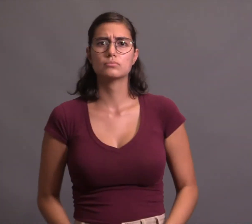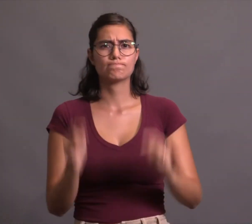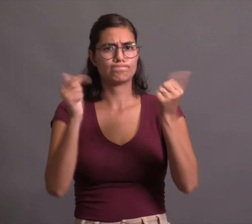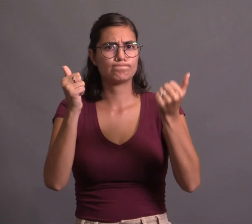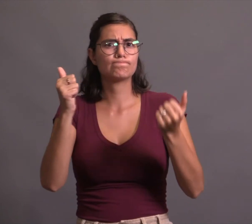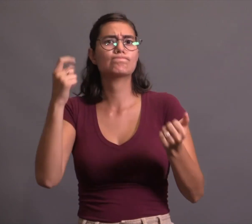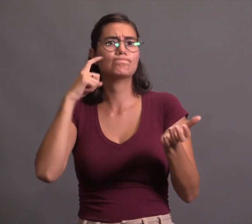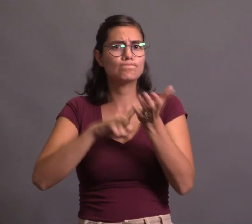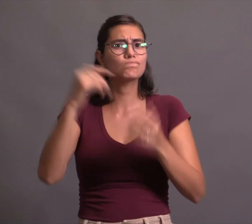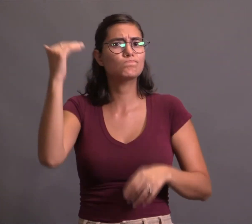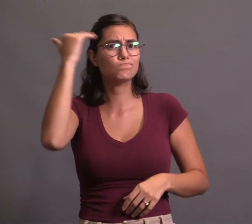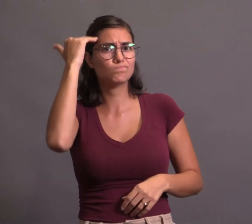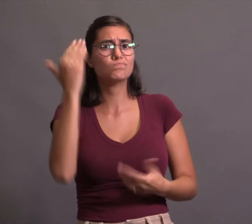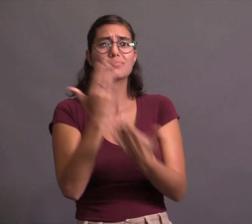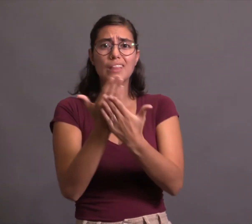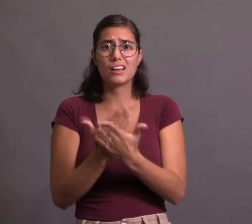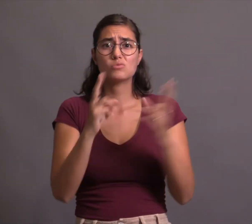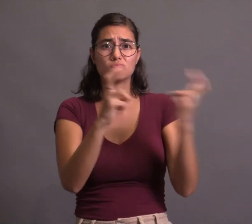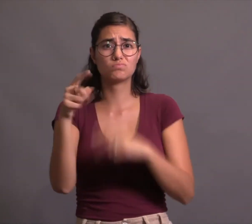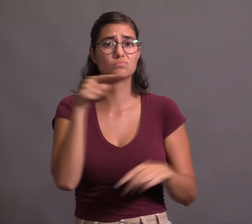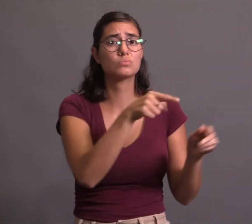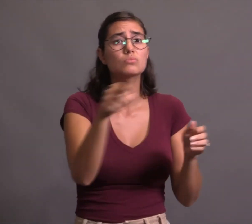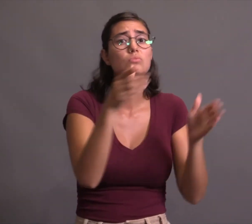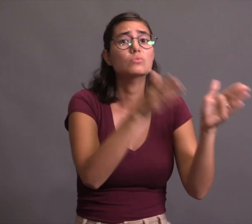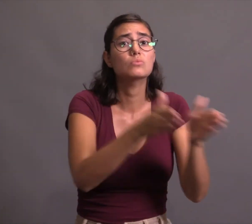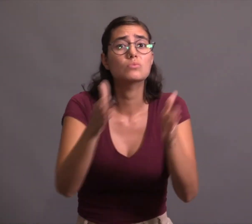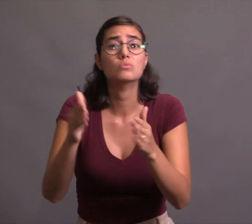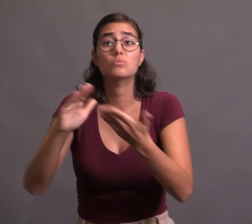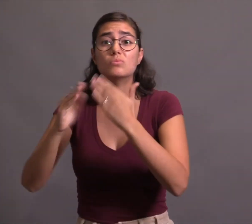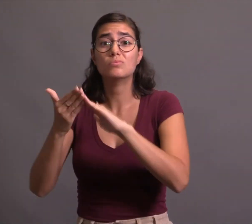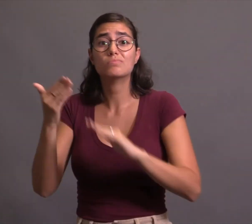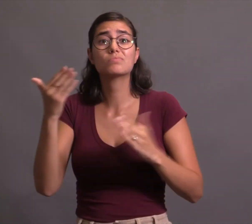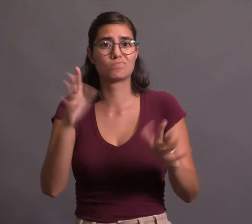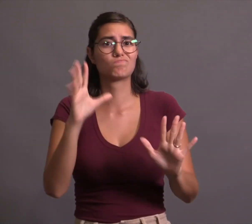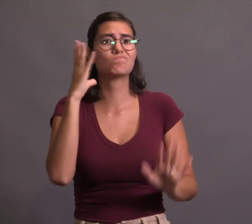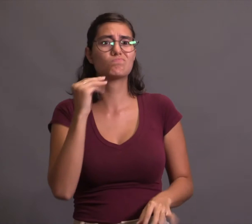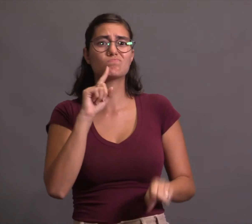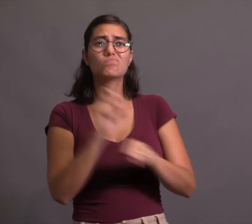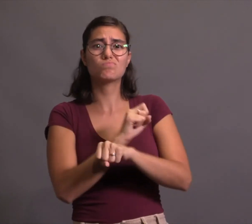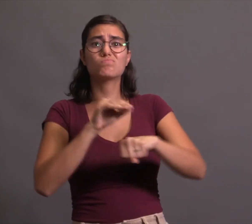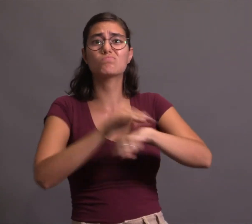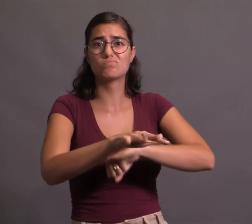Quick to acknowledge and validate the issues experienced by individuals and communities affected.